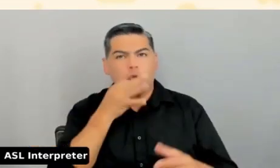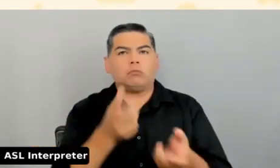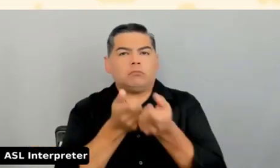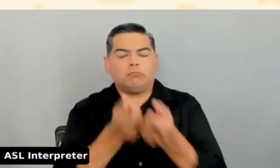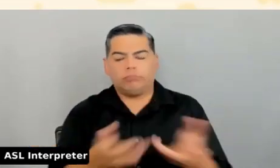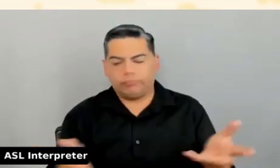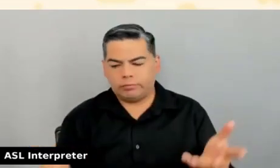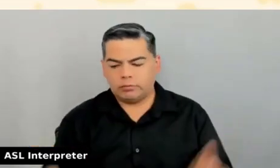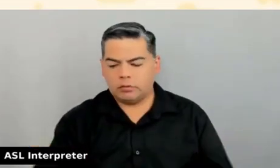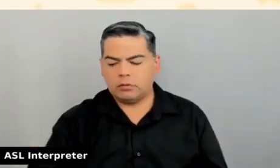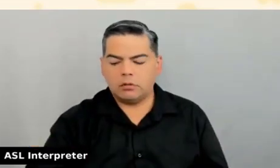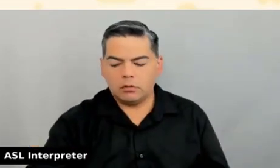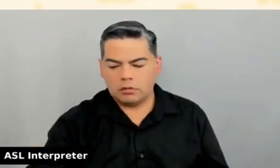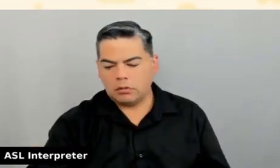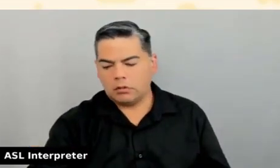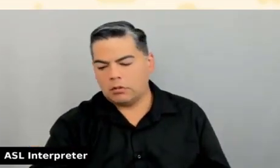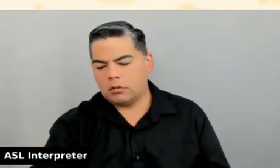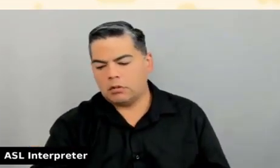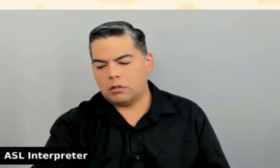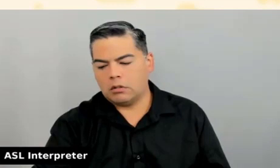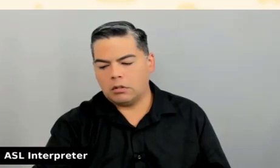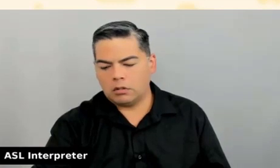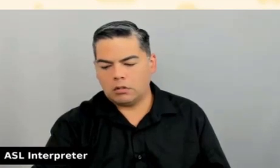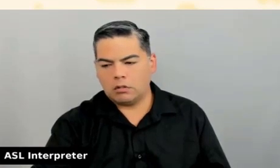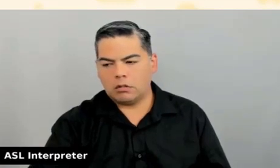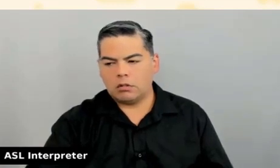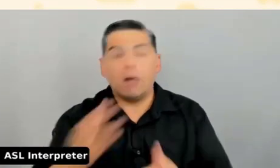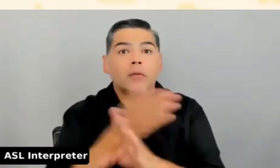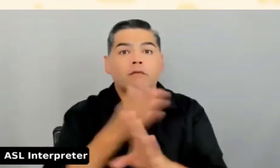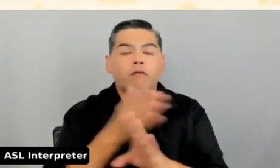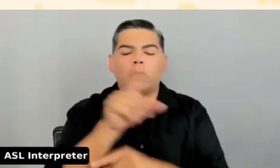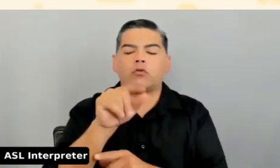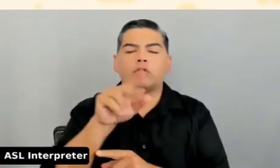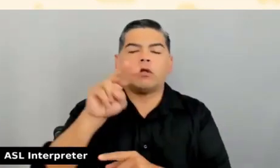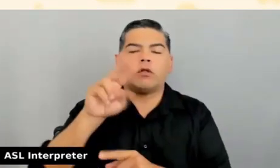It is expected to be out before the end of 2023 and it is basically finalized.